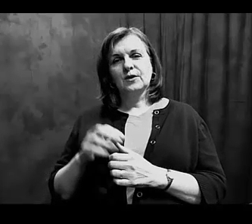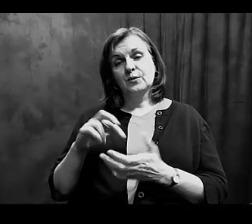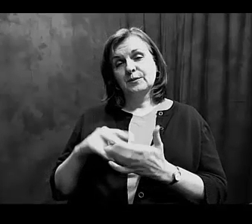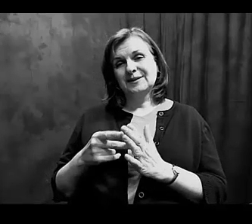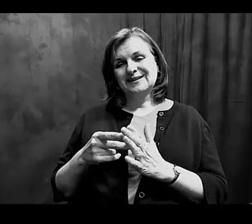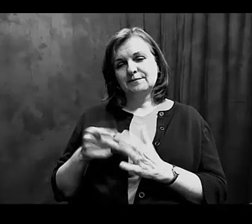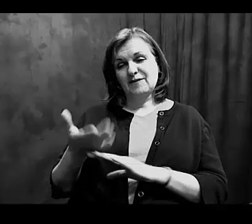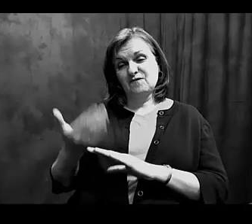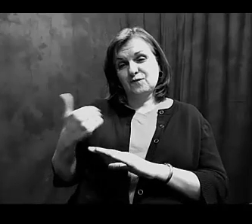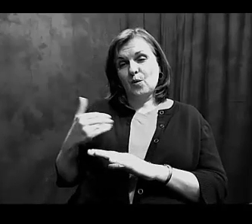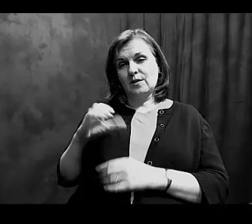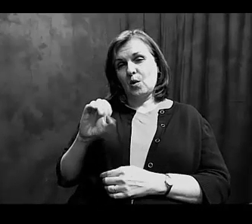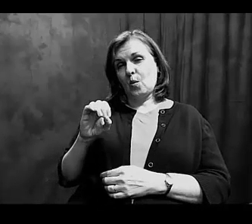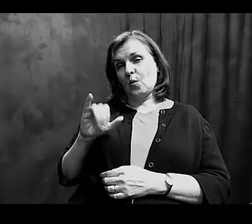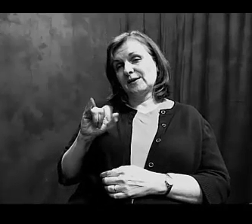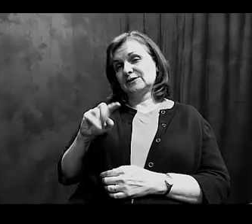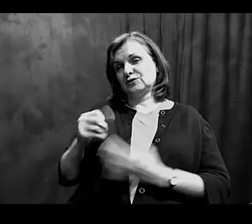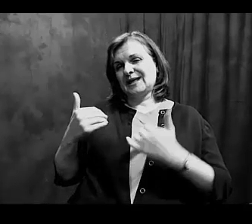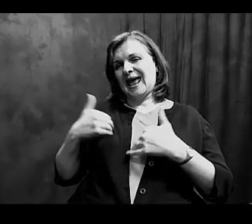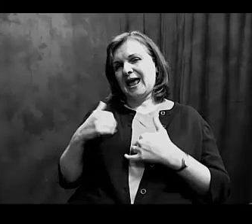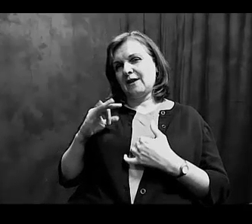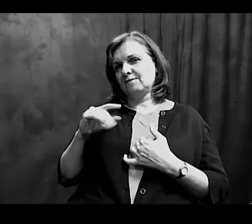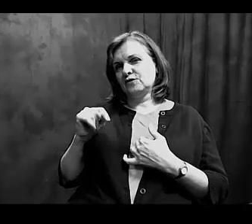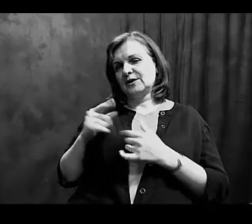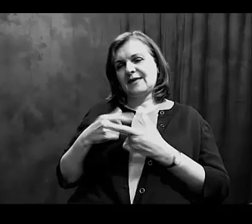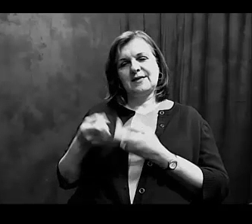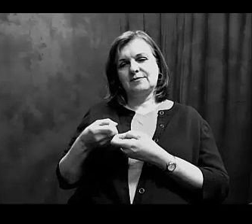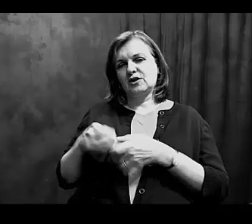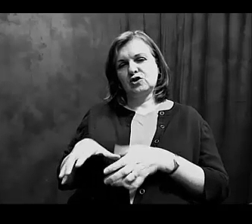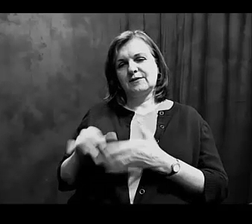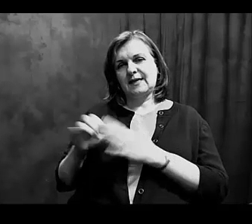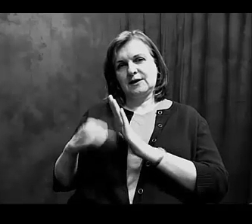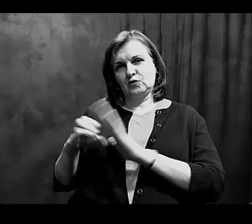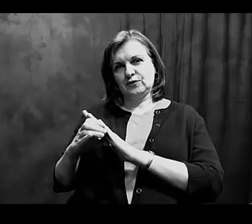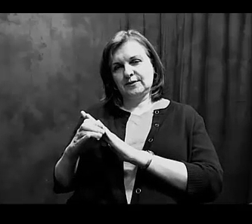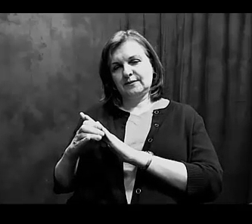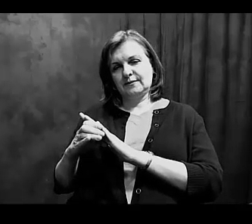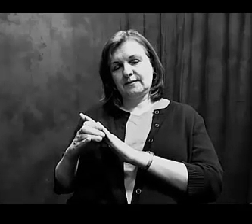so they're class had that foot and have lost it -- or like we saw with the tentacles